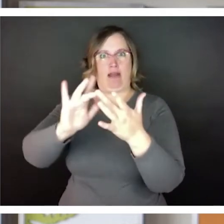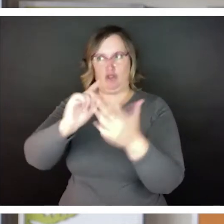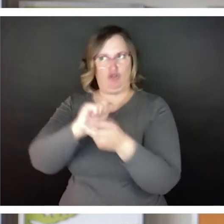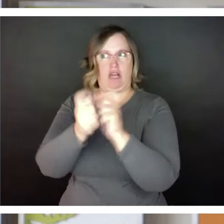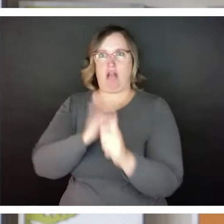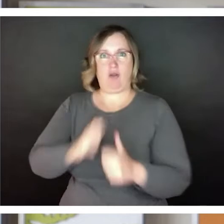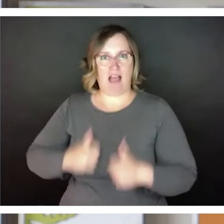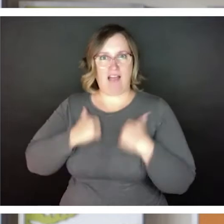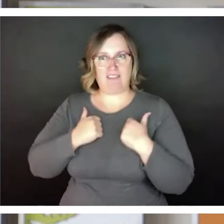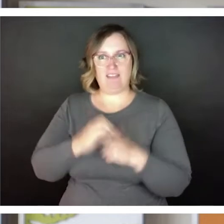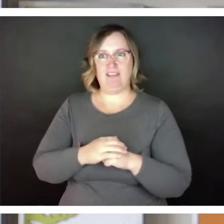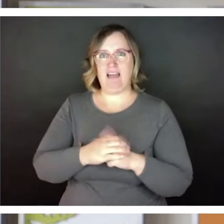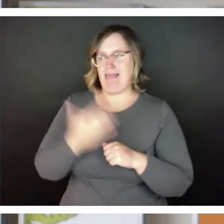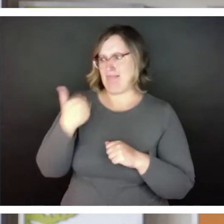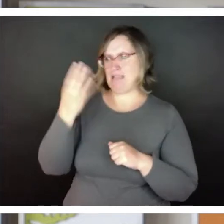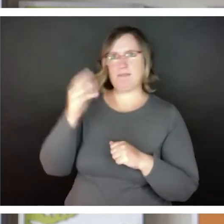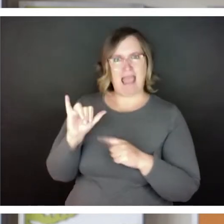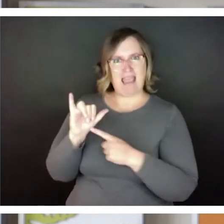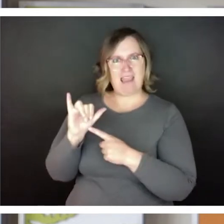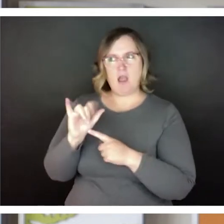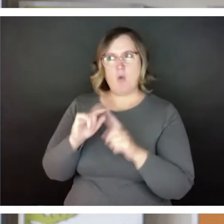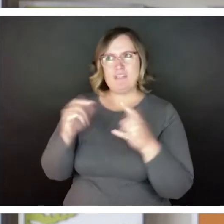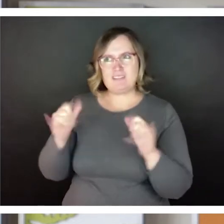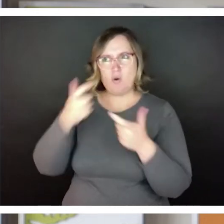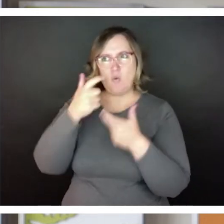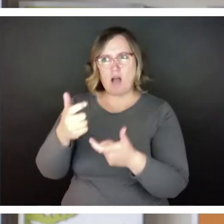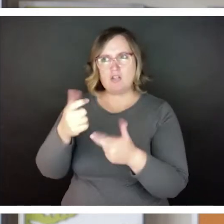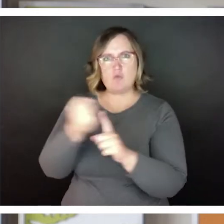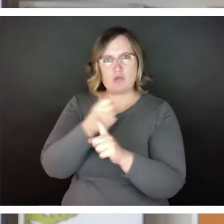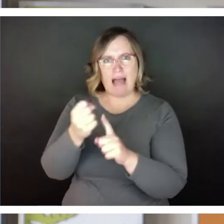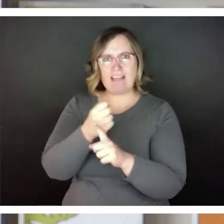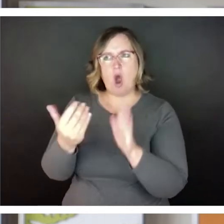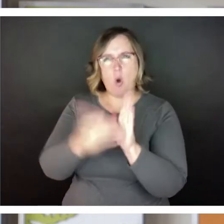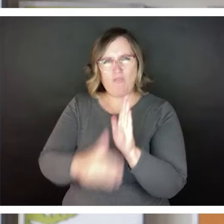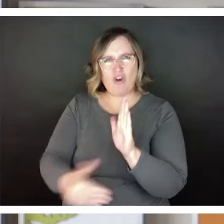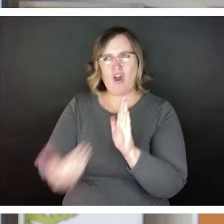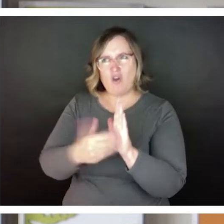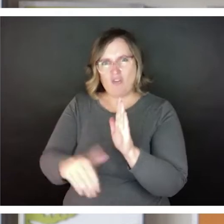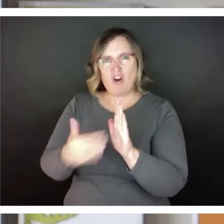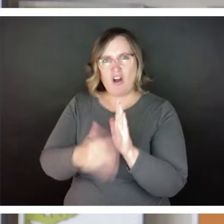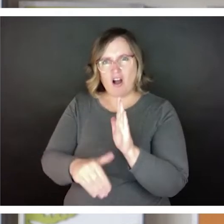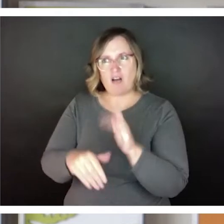Yet last May, we watched brutality repeat itself on our watch, on my watch,